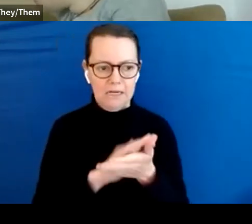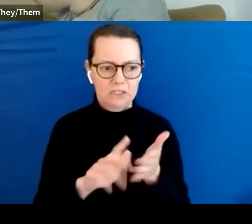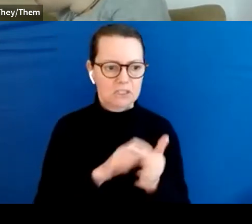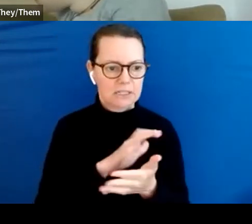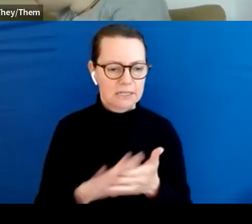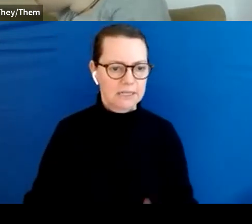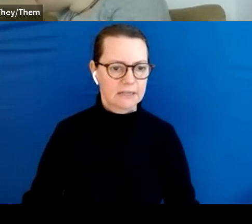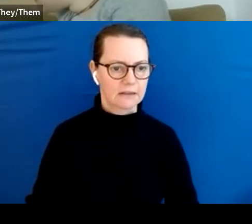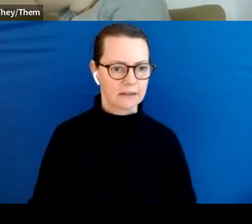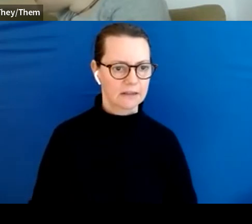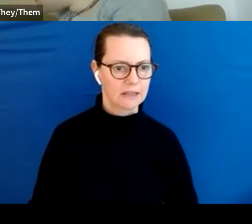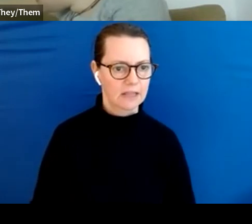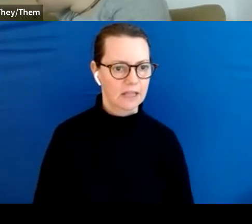out. Ashley.